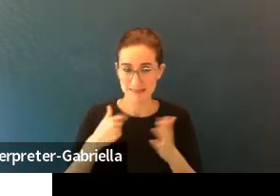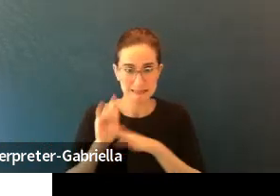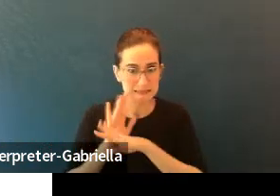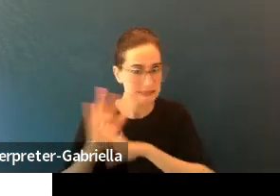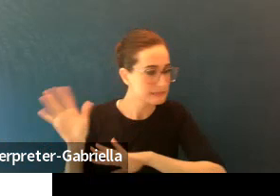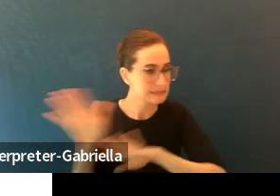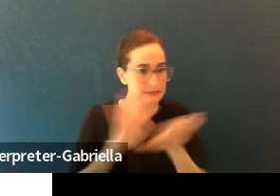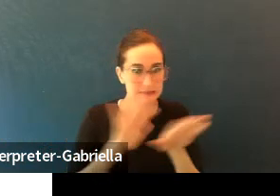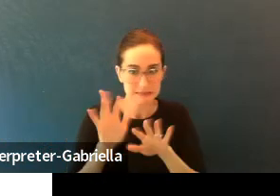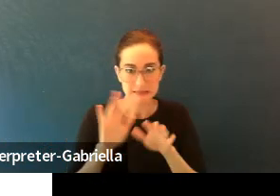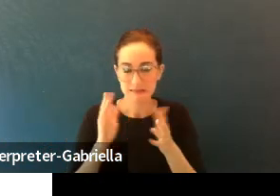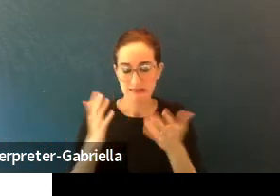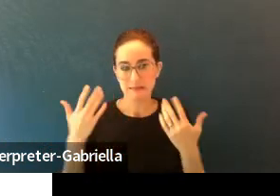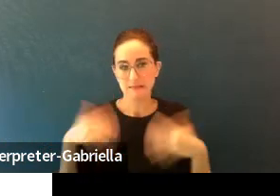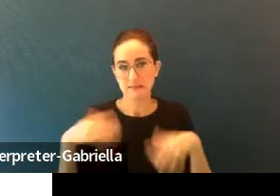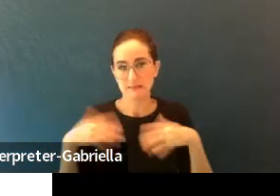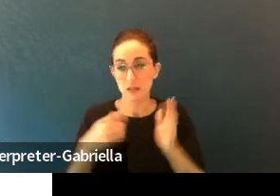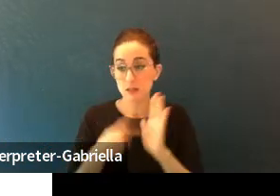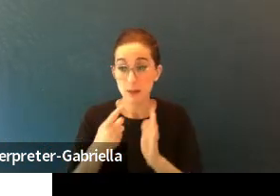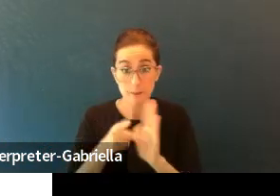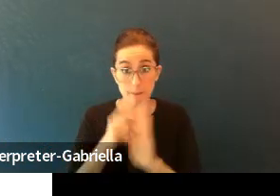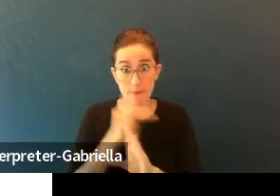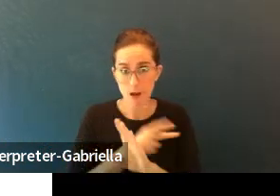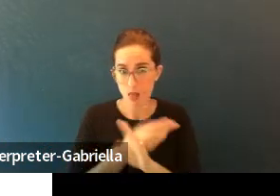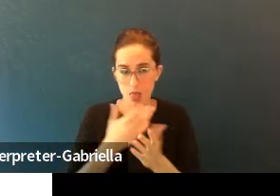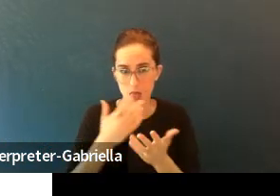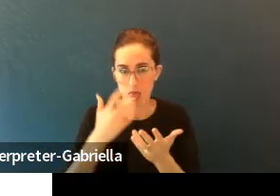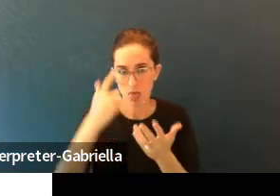so I lose track of projects that I know it's easier to email us,